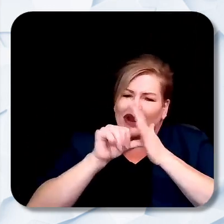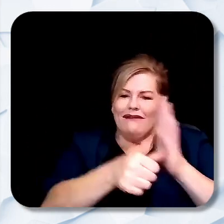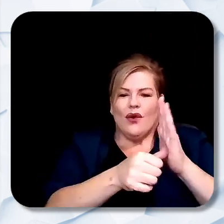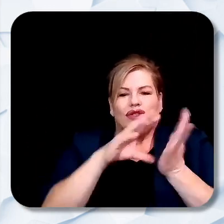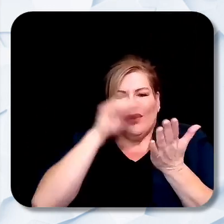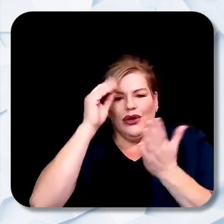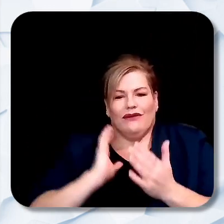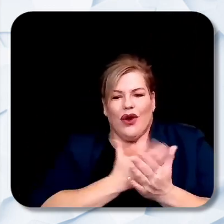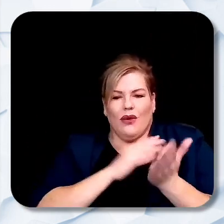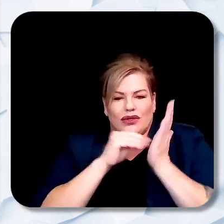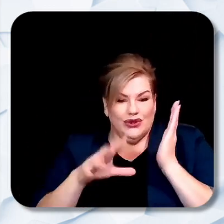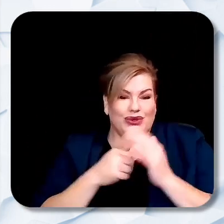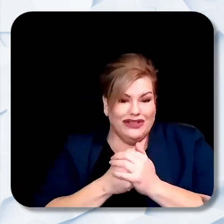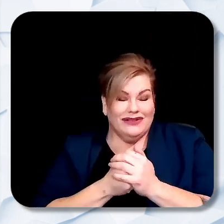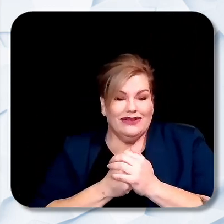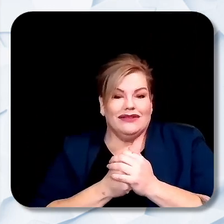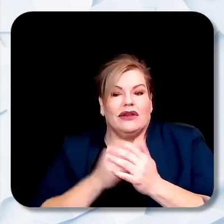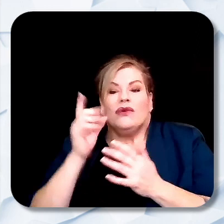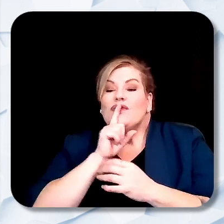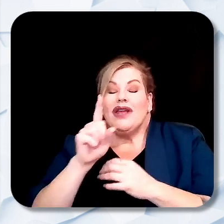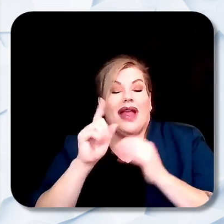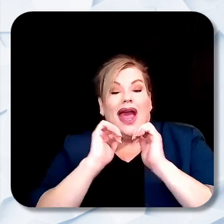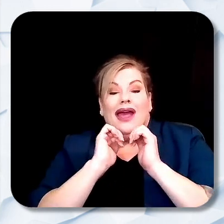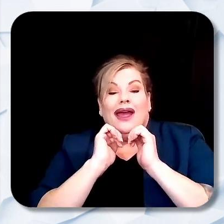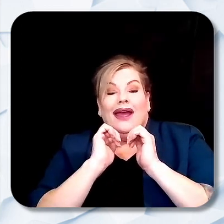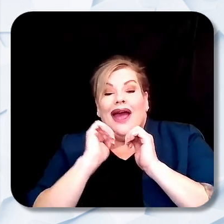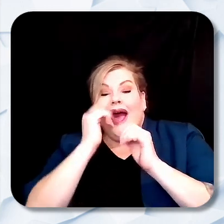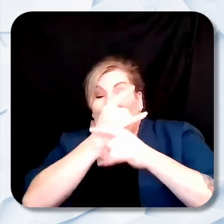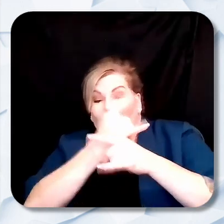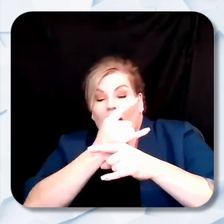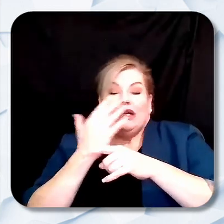brainer. Huge piece around, connecting between alcohol, tobacco, other drugs and mental social,